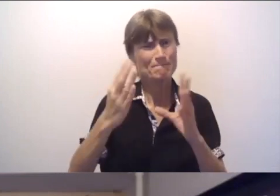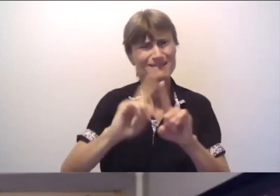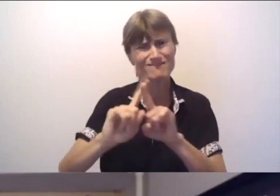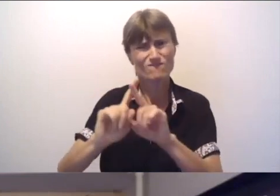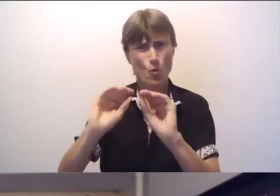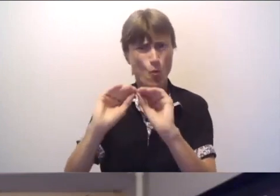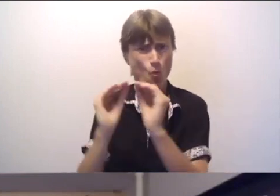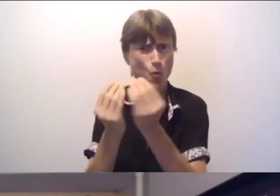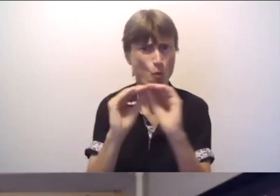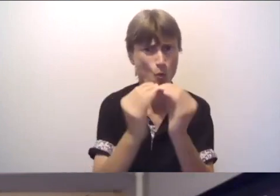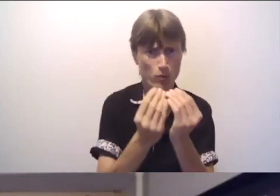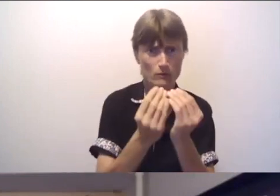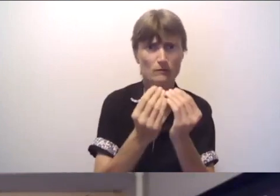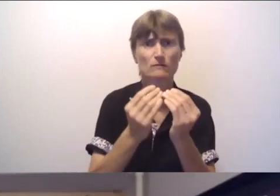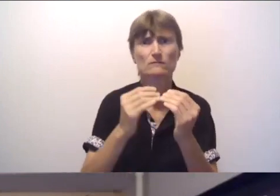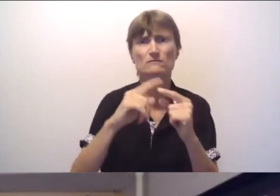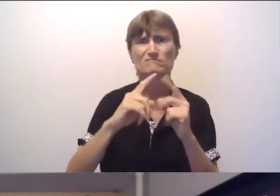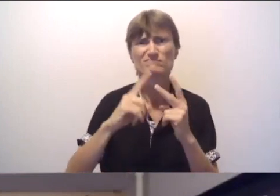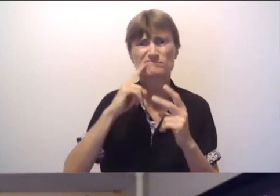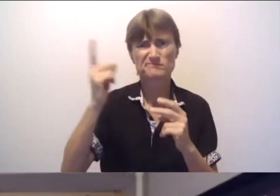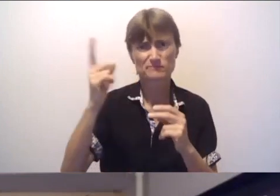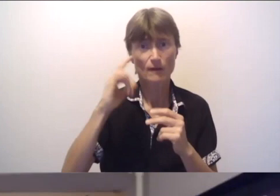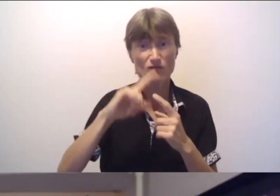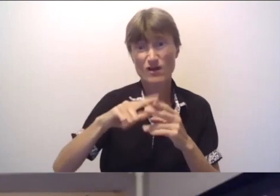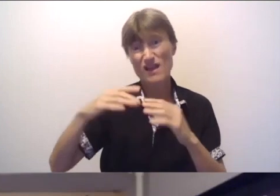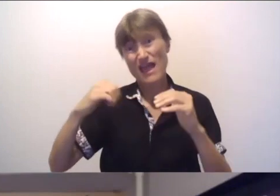including the royal military college of canada his research focuses on